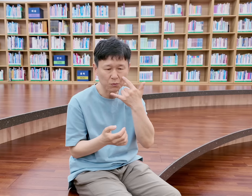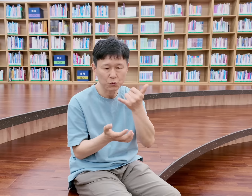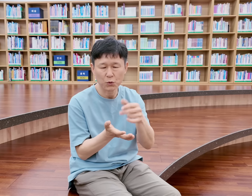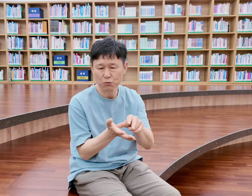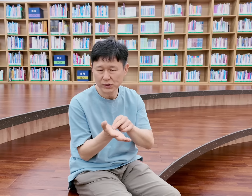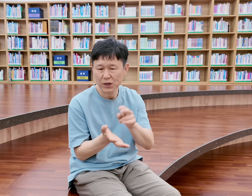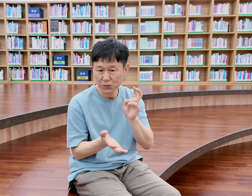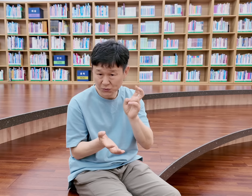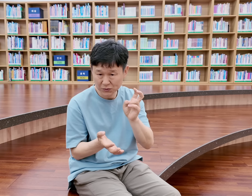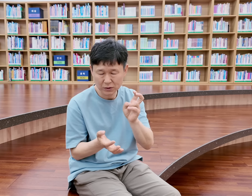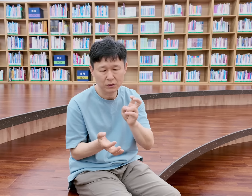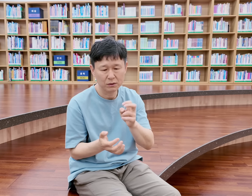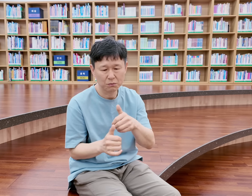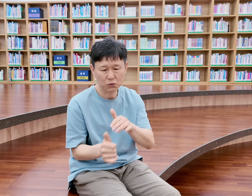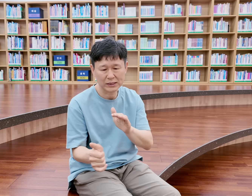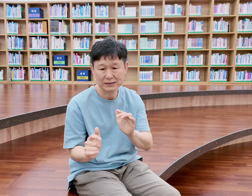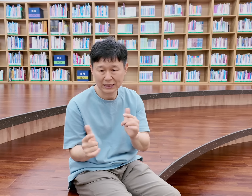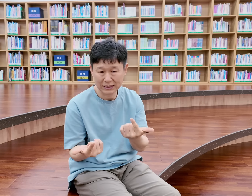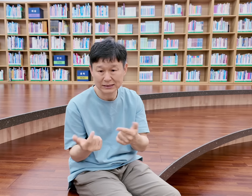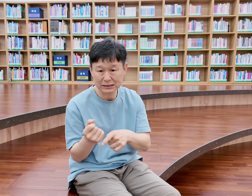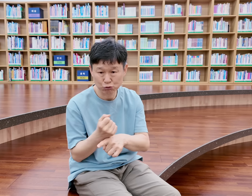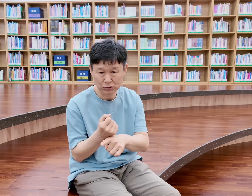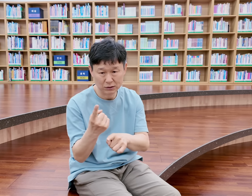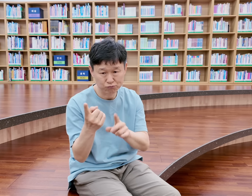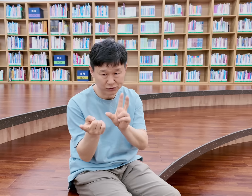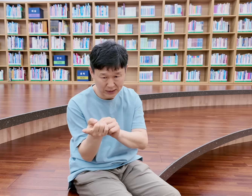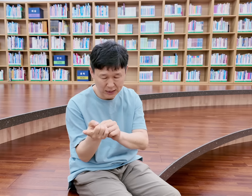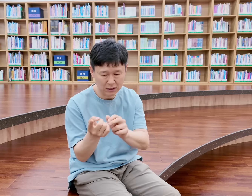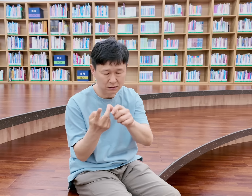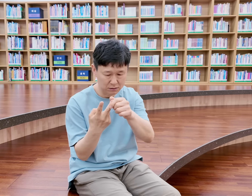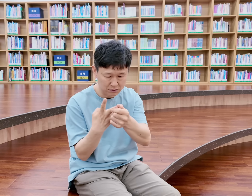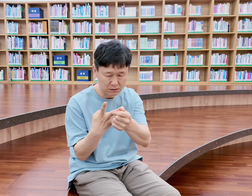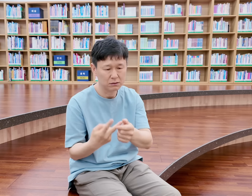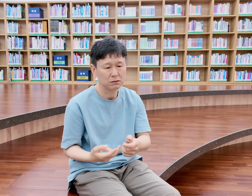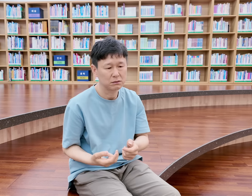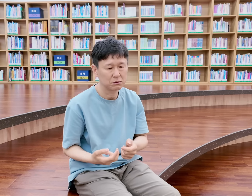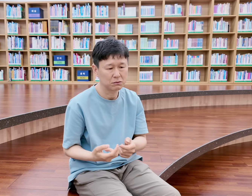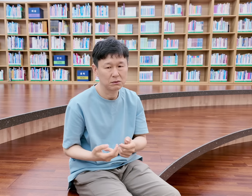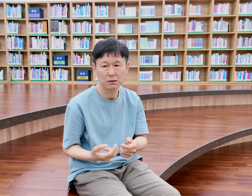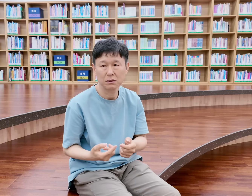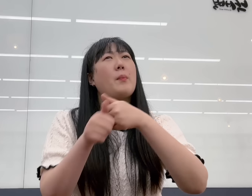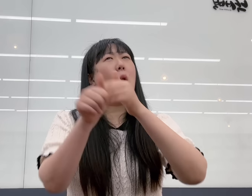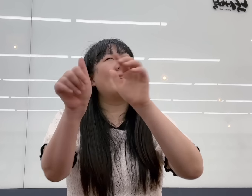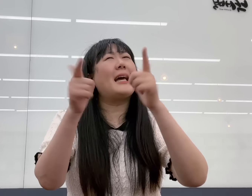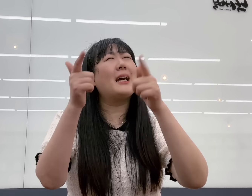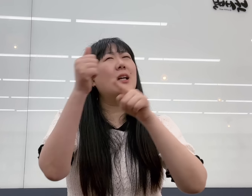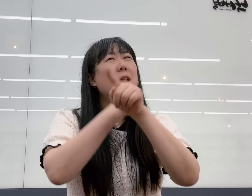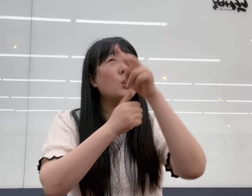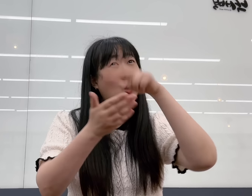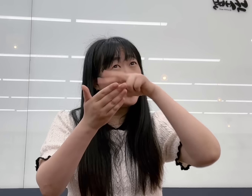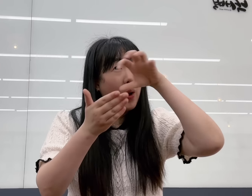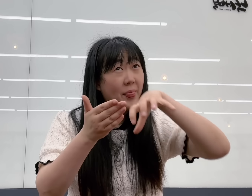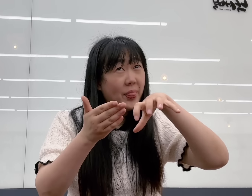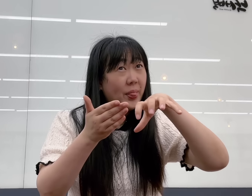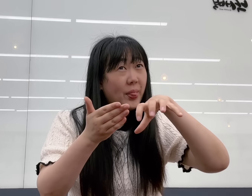The problem is mainly with the parents, but the reason they didn't send them there is the problem. Is it the library that doesn't send it?